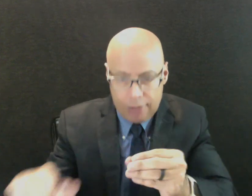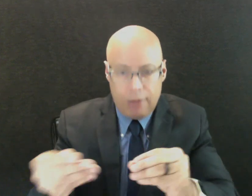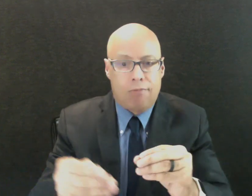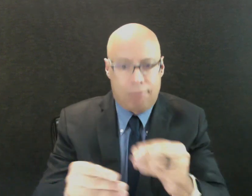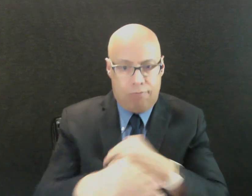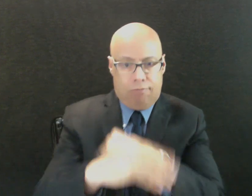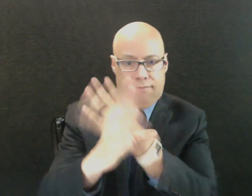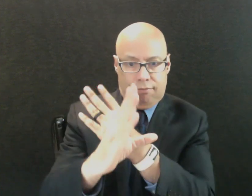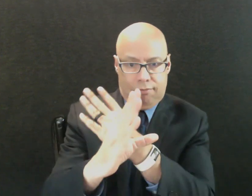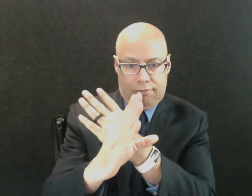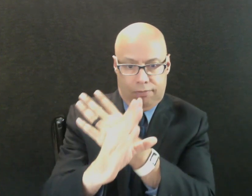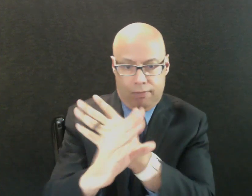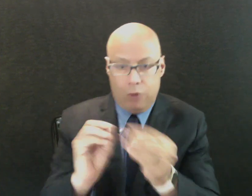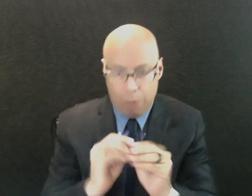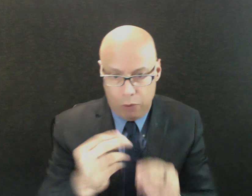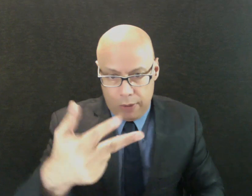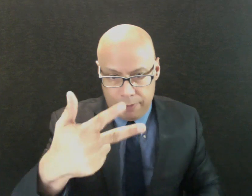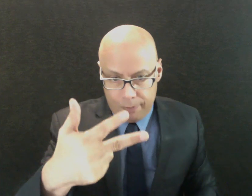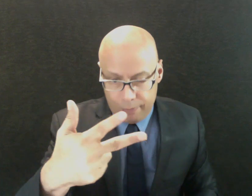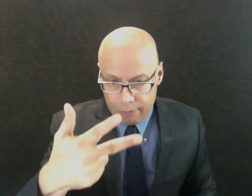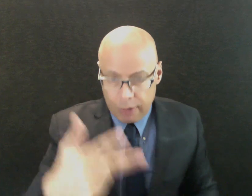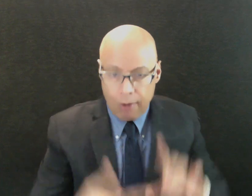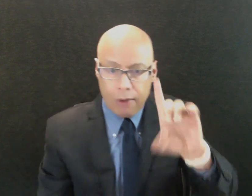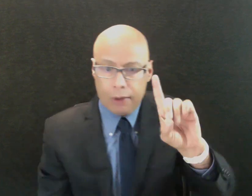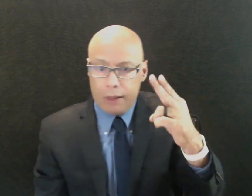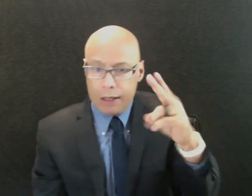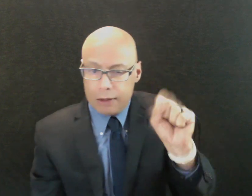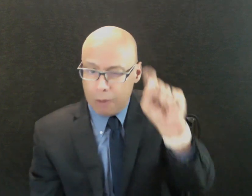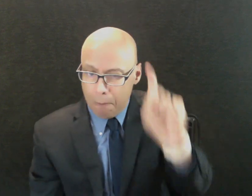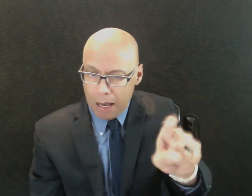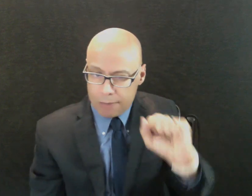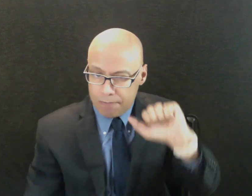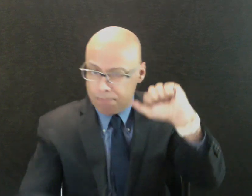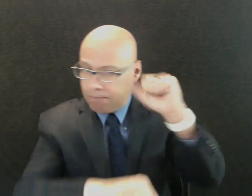3. DHS must assign a social worker to